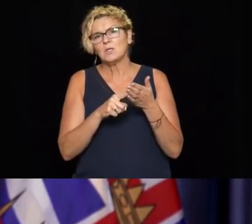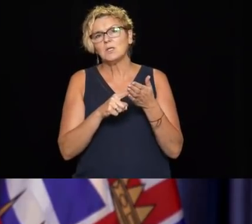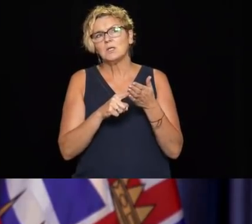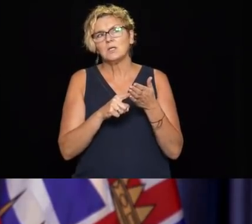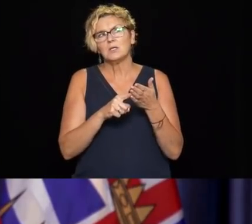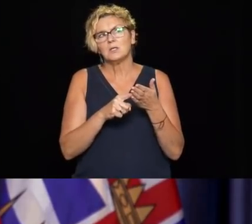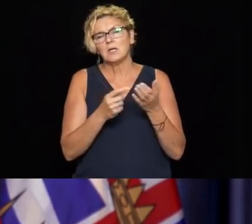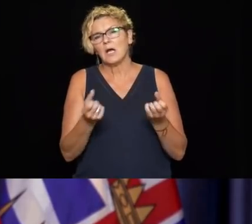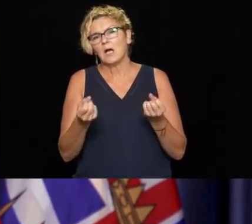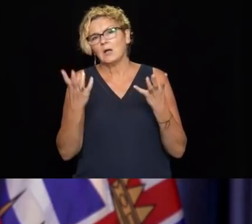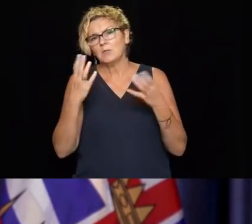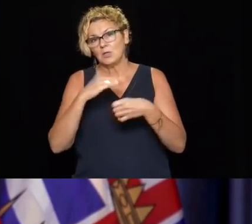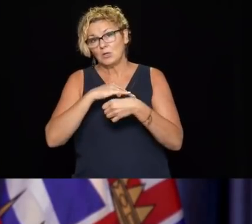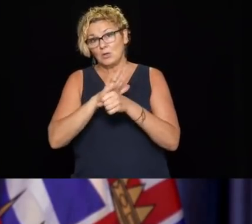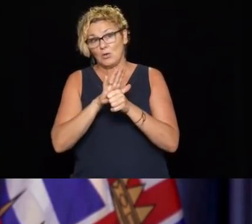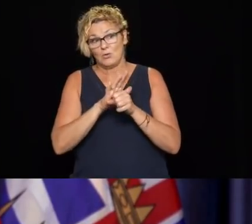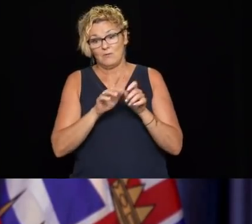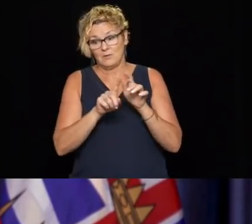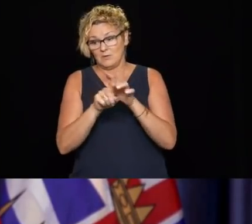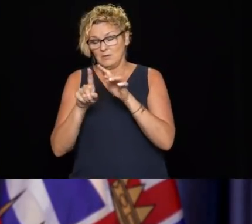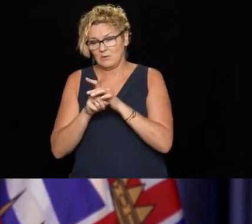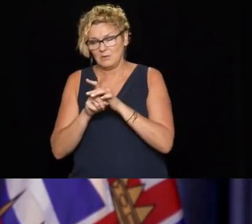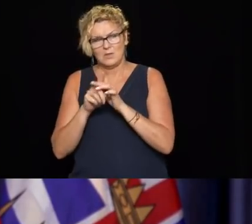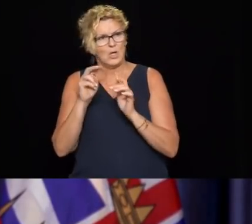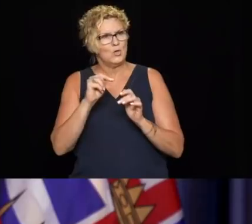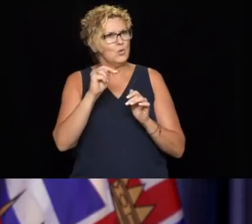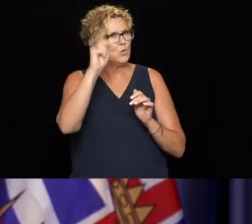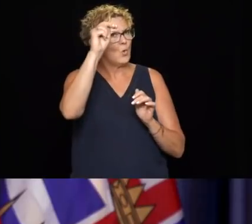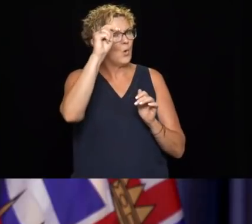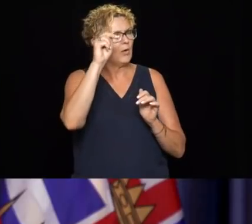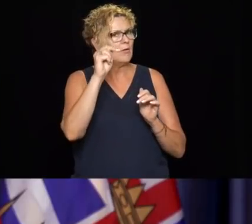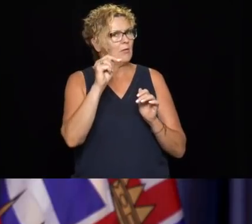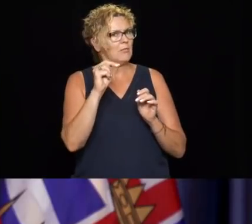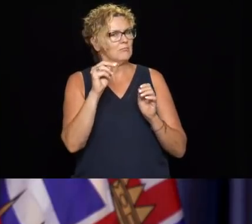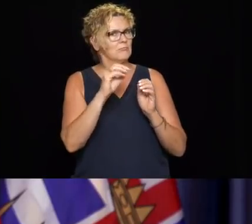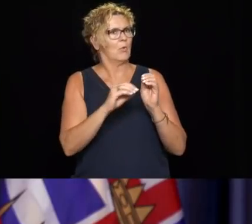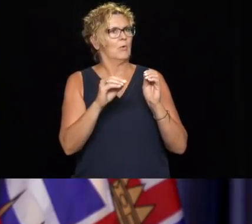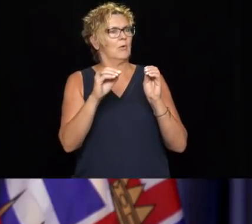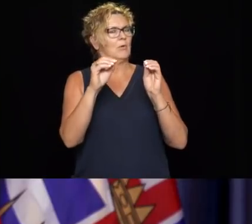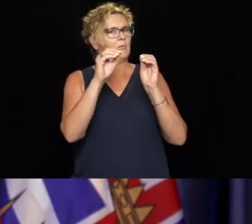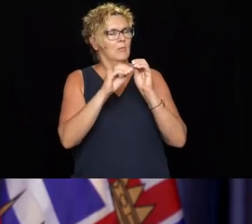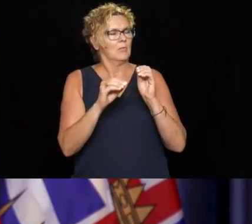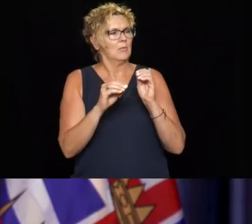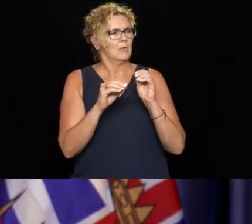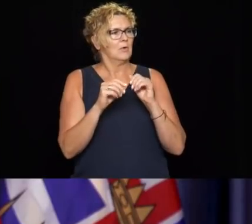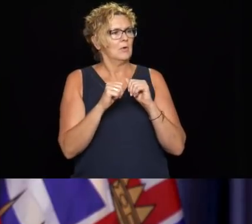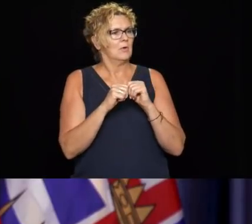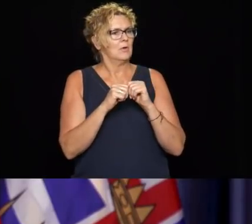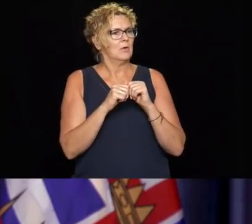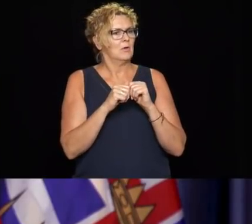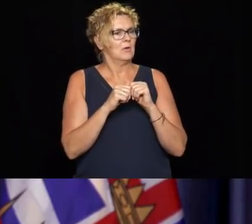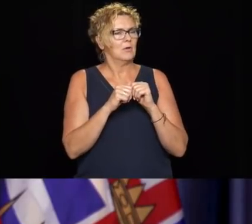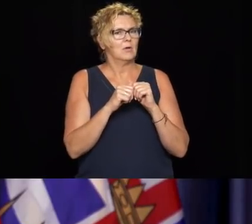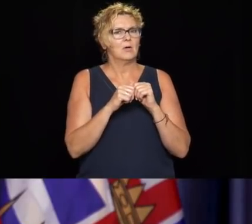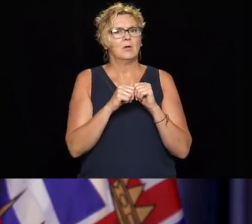number of weeks, for example, we have seen an increase, relative increase in the number of cases in the North and